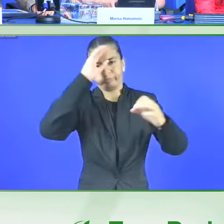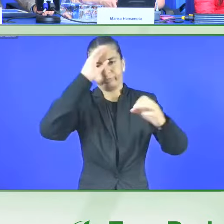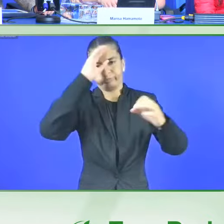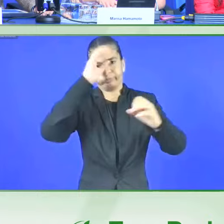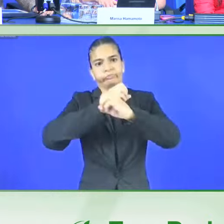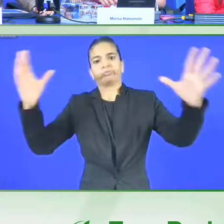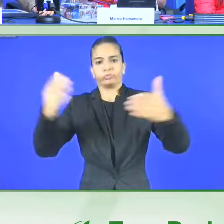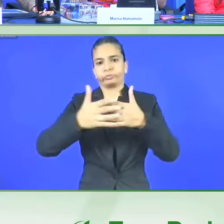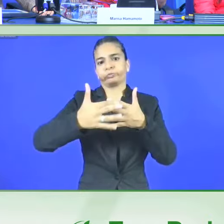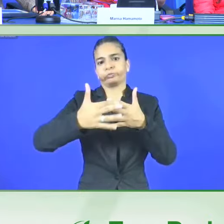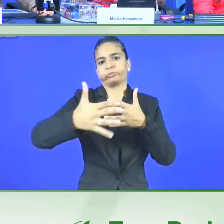headstand.